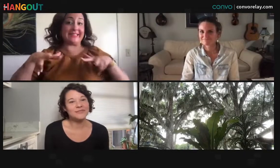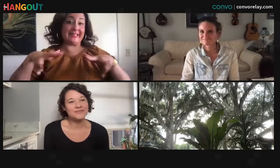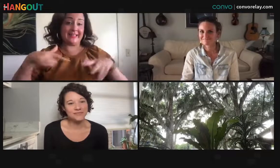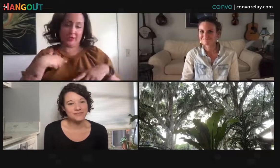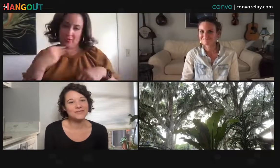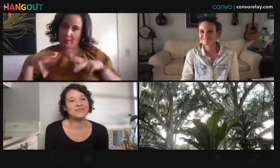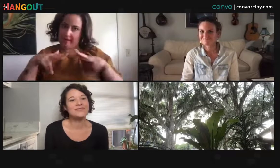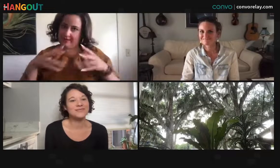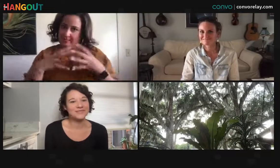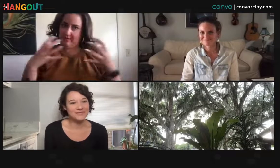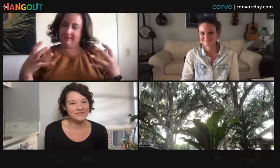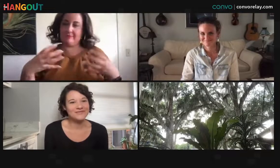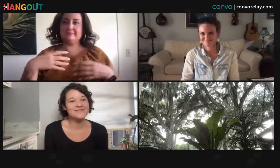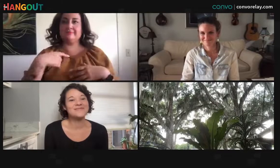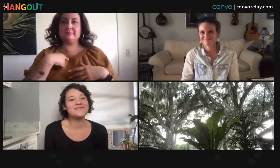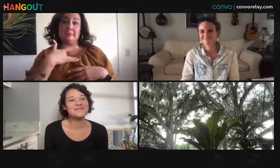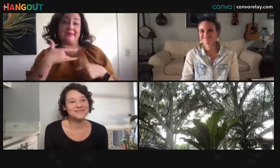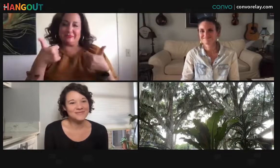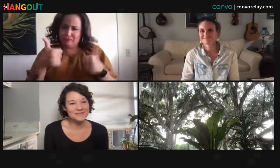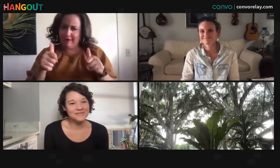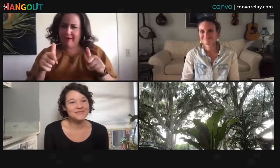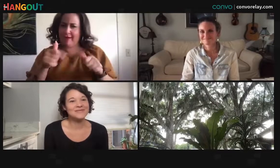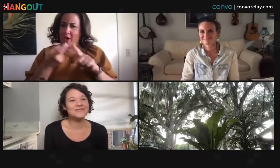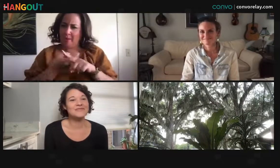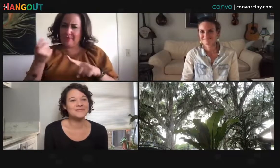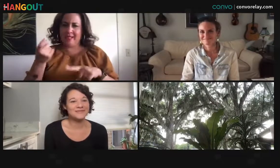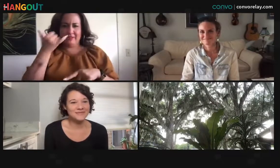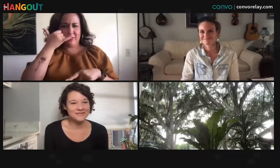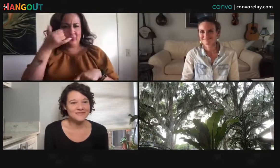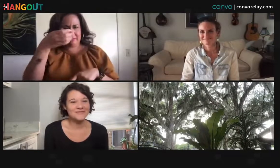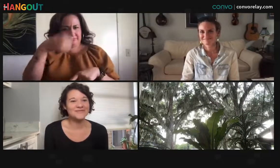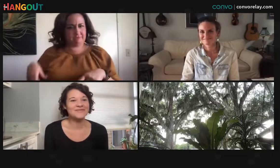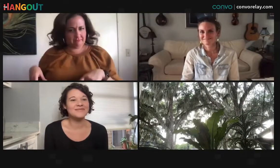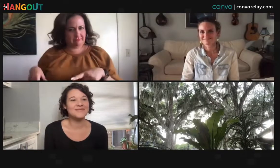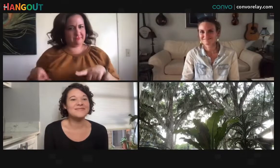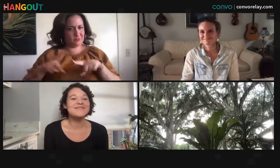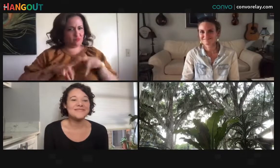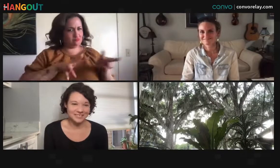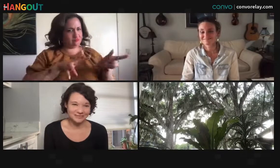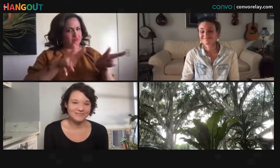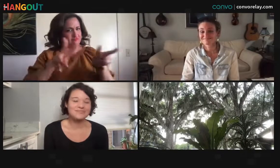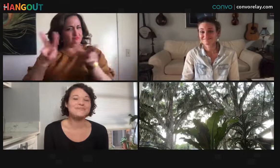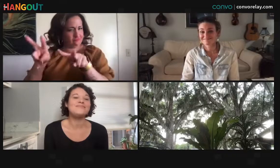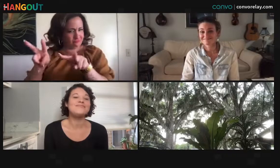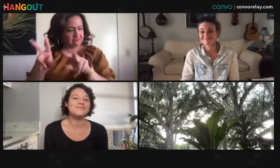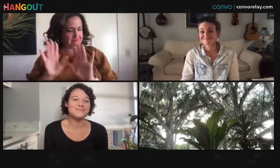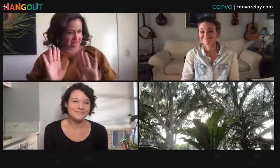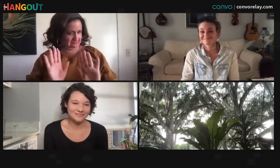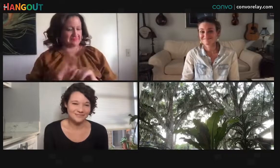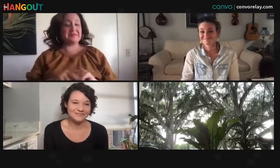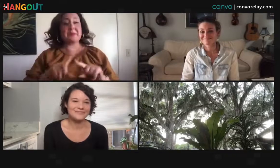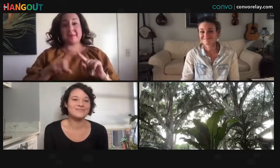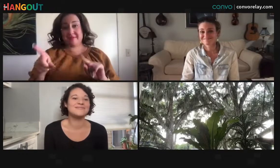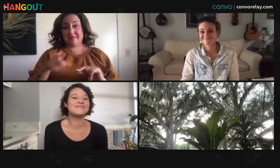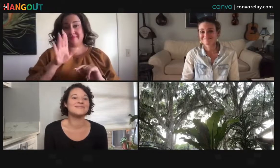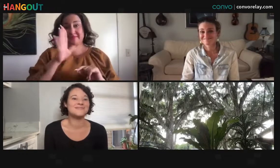melissa here very very cool when i go hiking and i do go hiking quite a bit i do try to automatically set my phone in